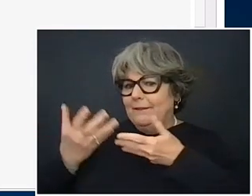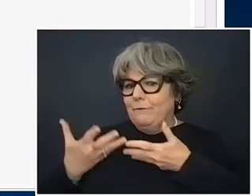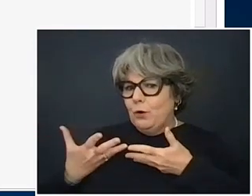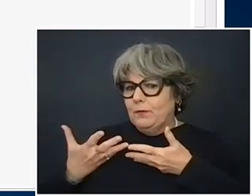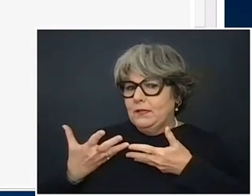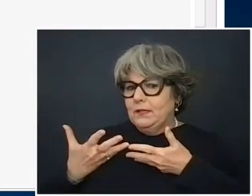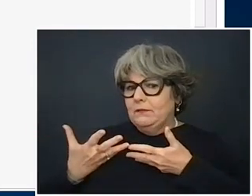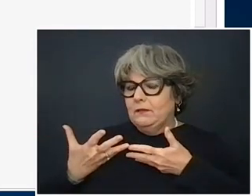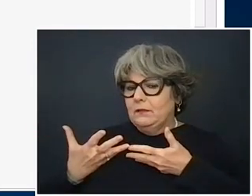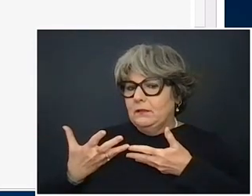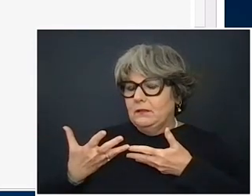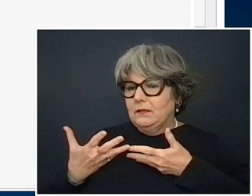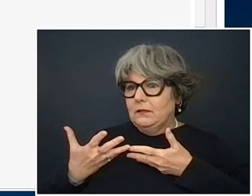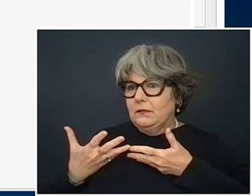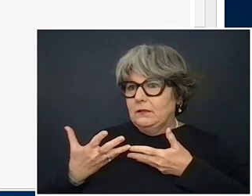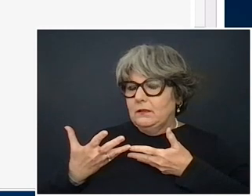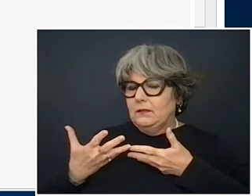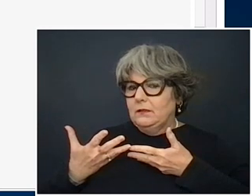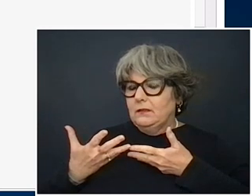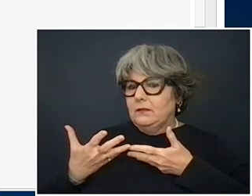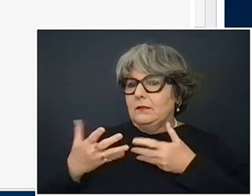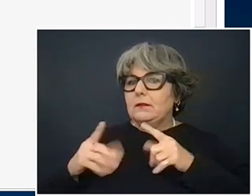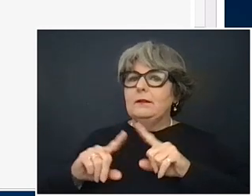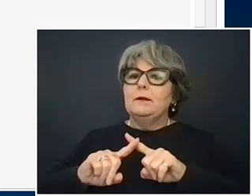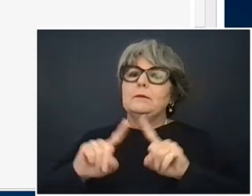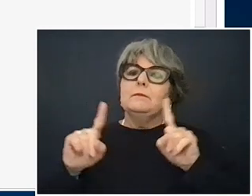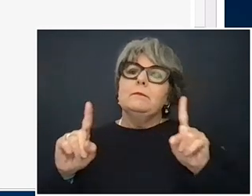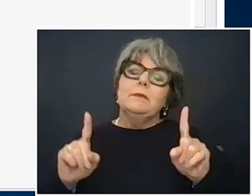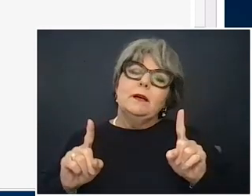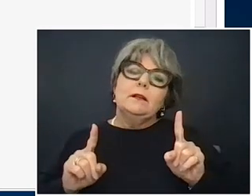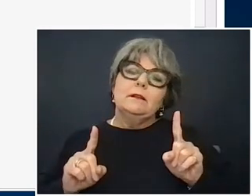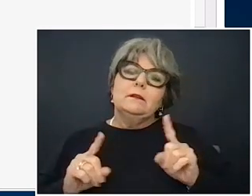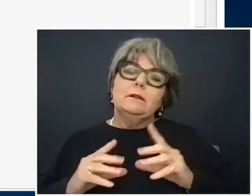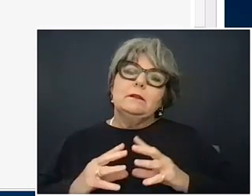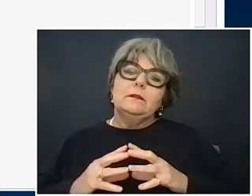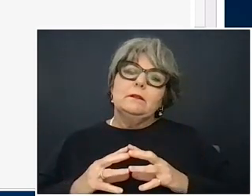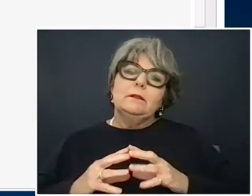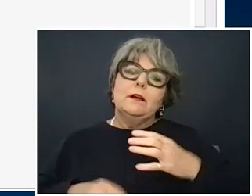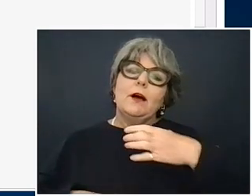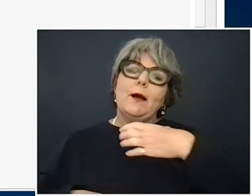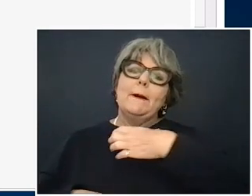be gamed. But that complaints that were